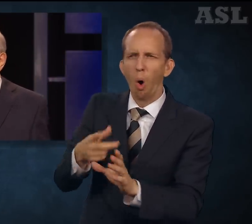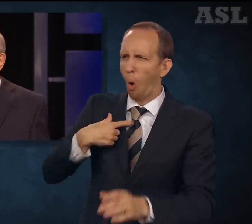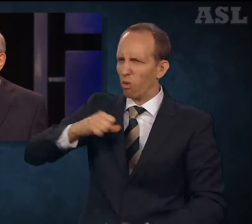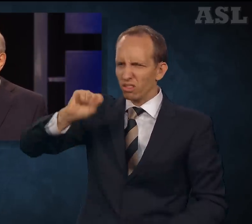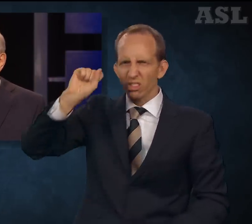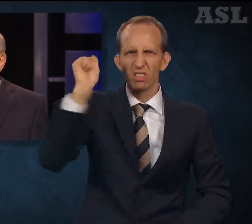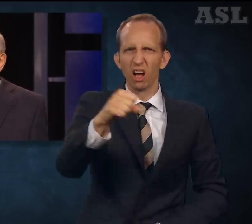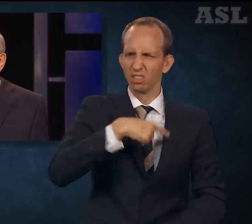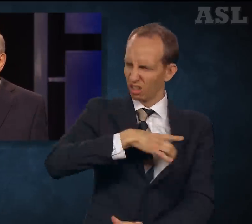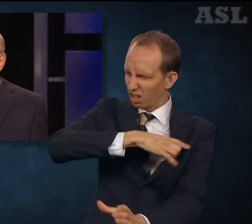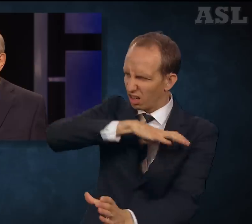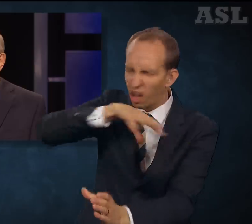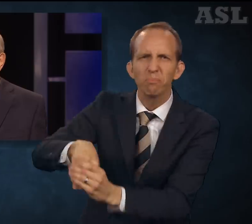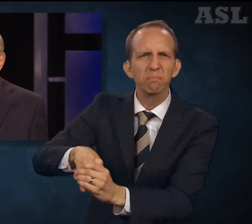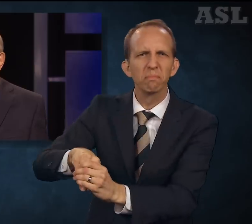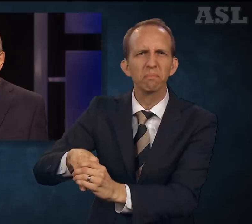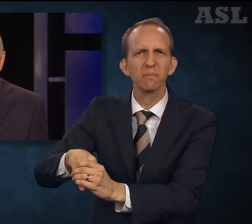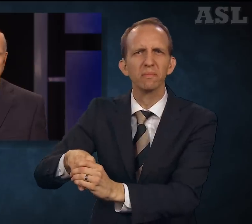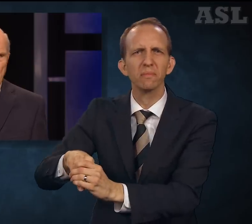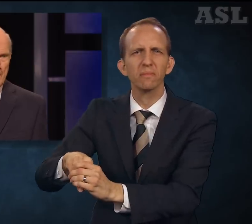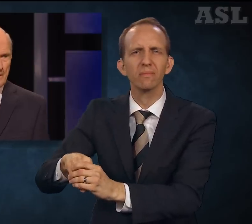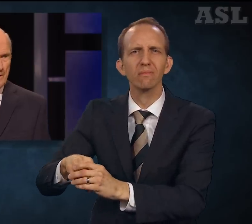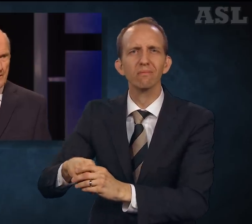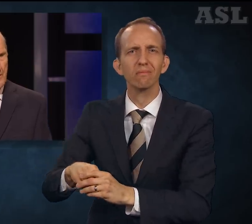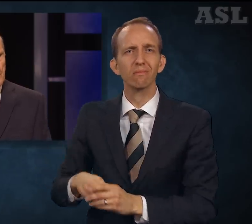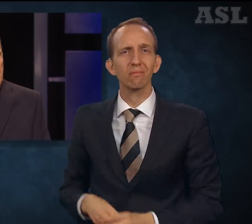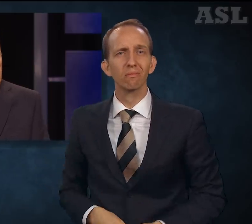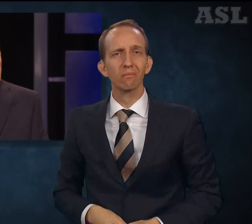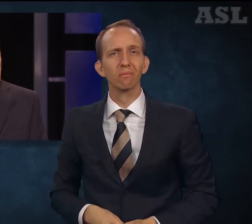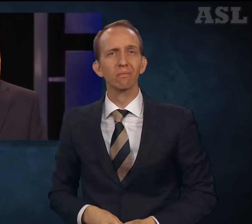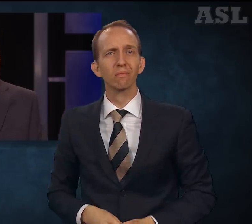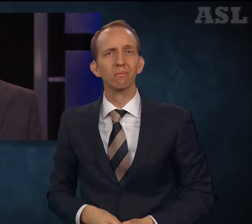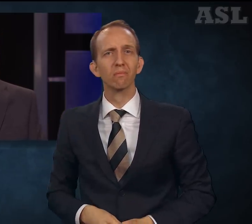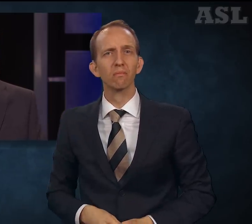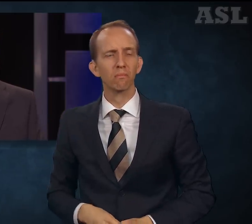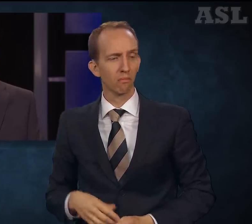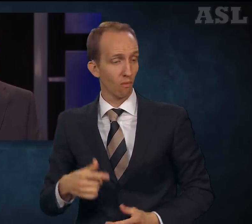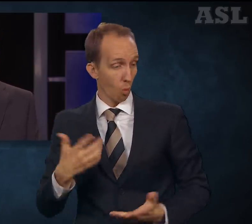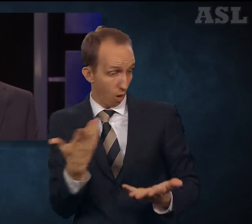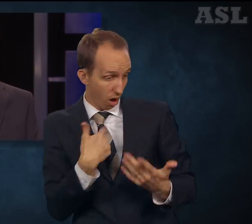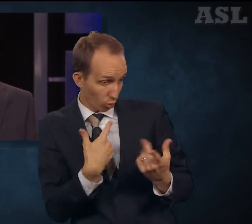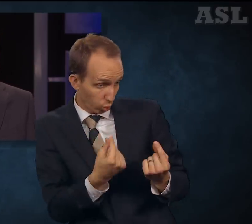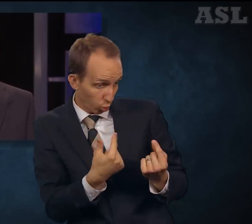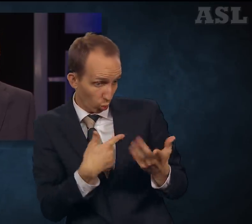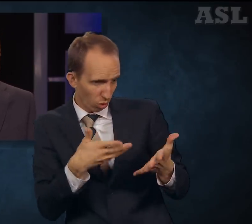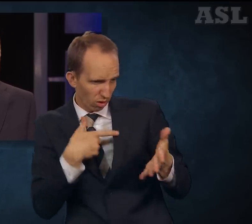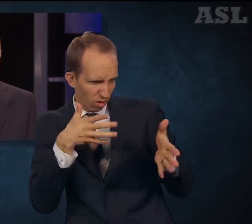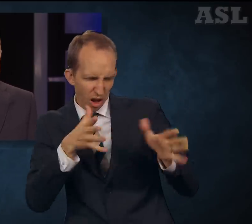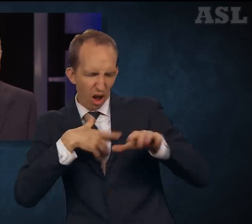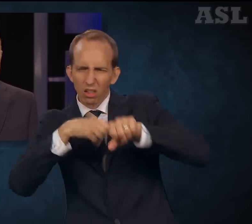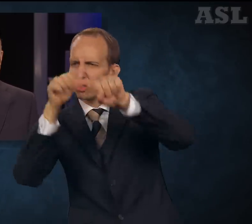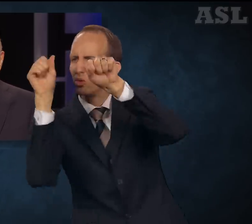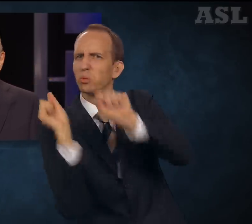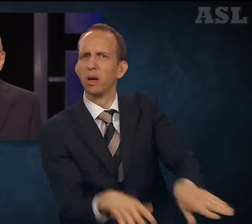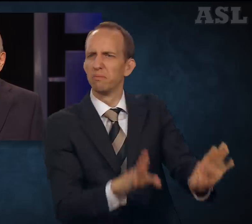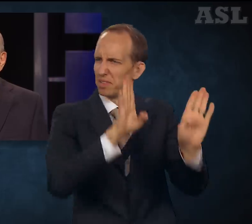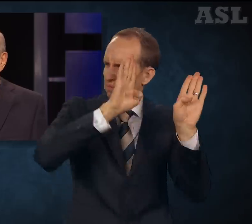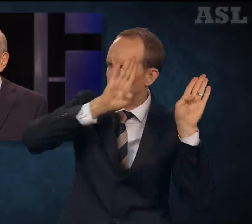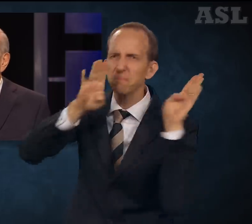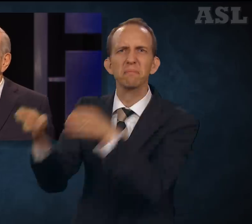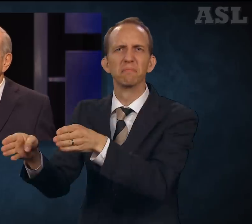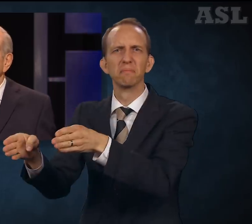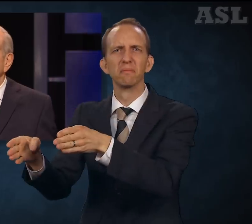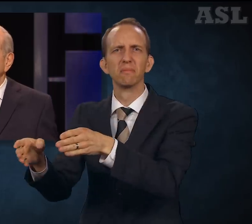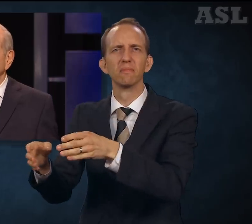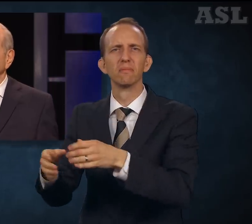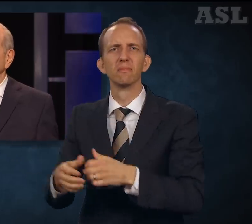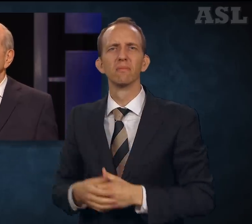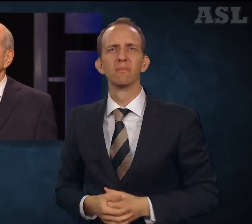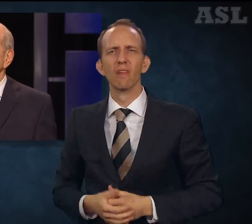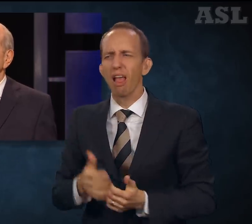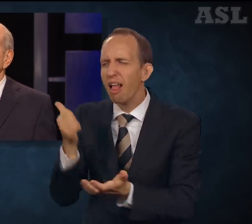I ABSOLUTELY WOULD TAKE PART